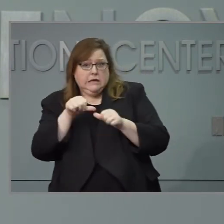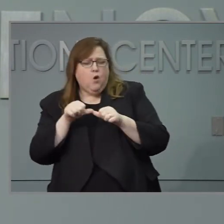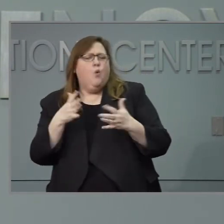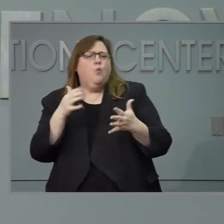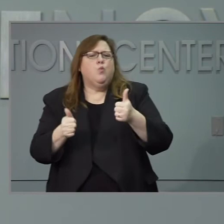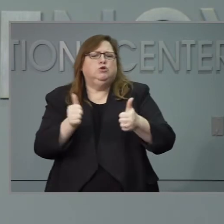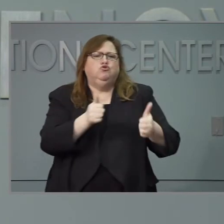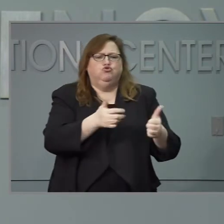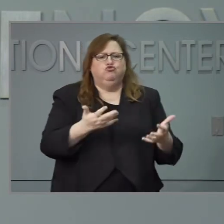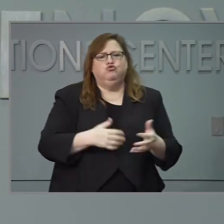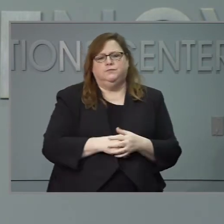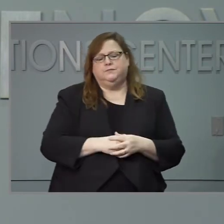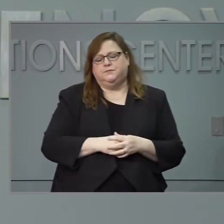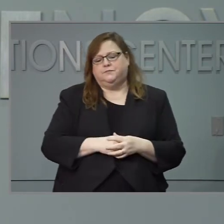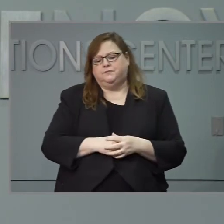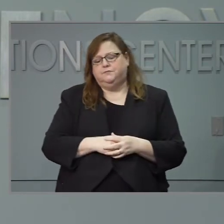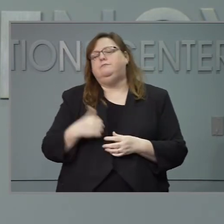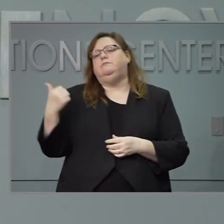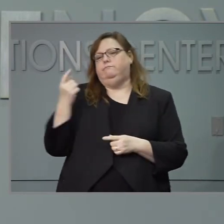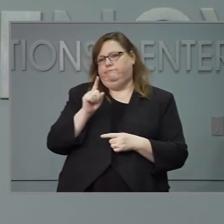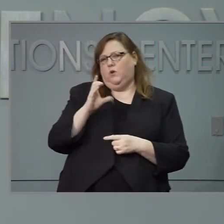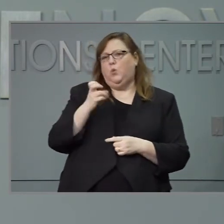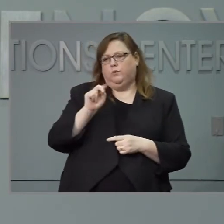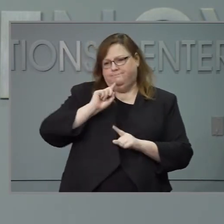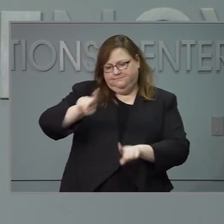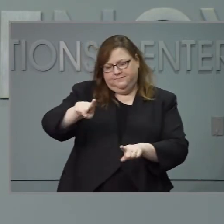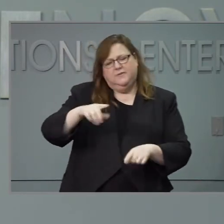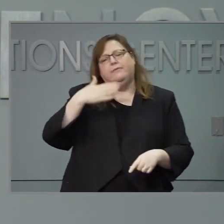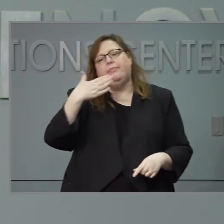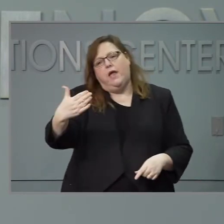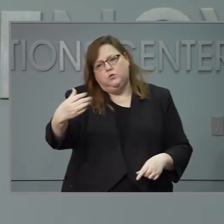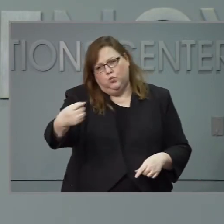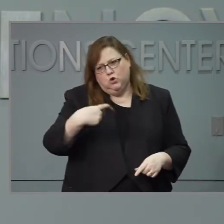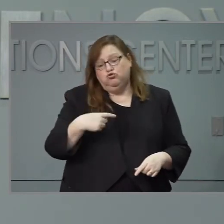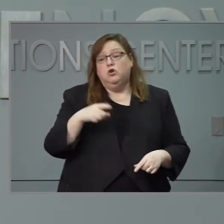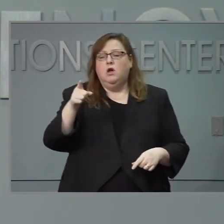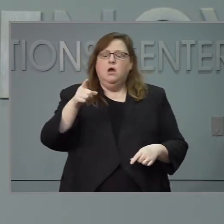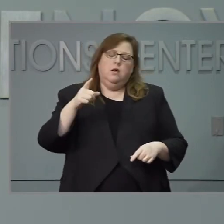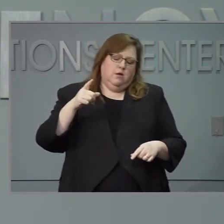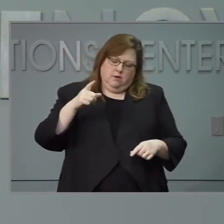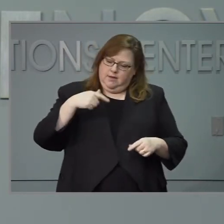DE EDUCACIÓN, CONTROLADA POR LOS DEMÓCRATAS Y DIJERON QUE NO, ÉL